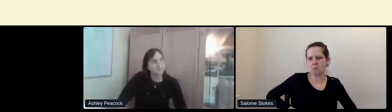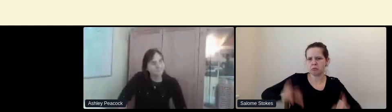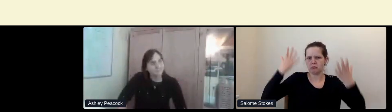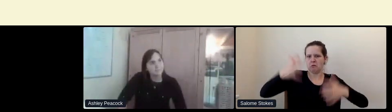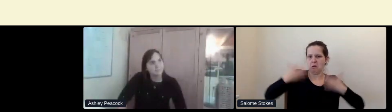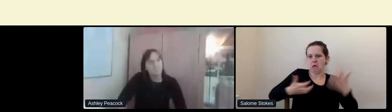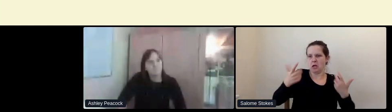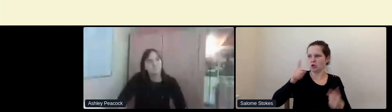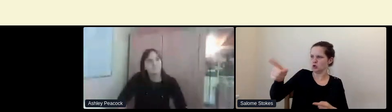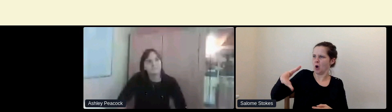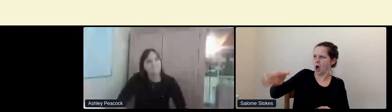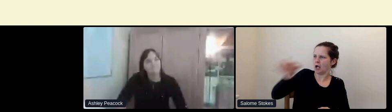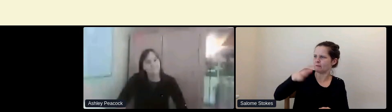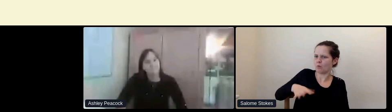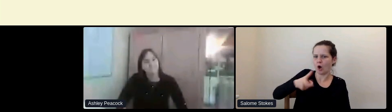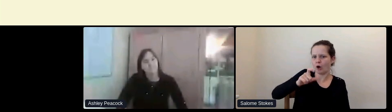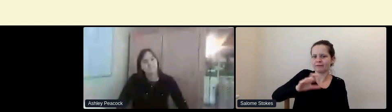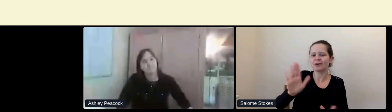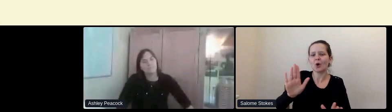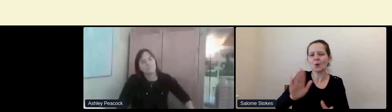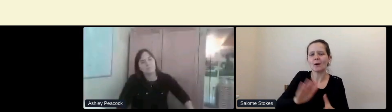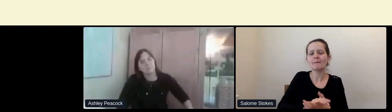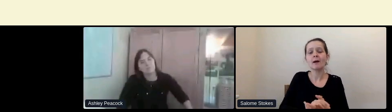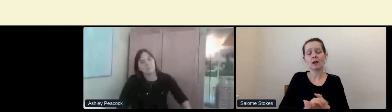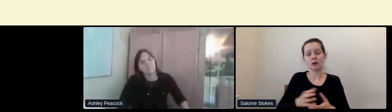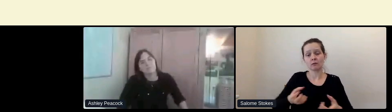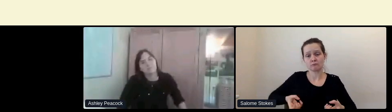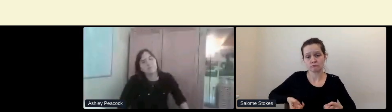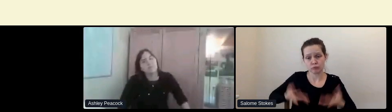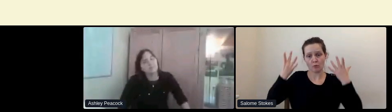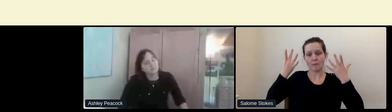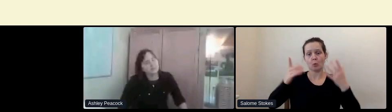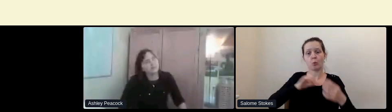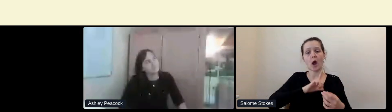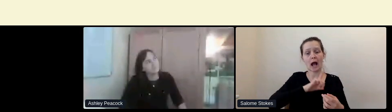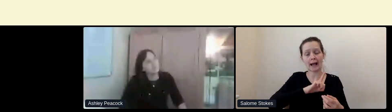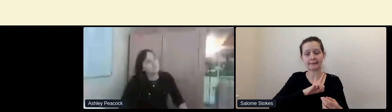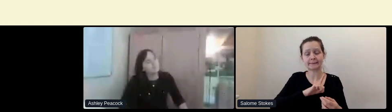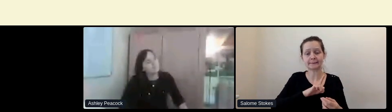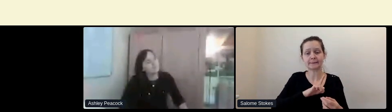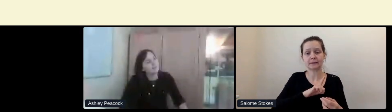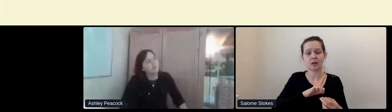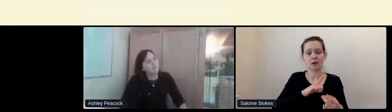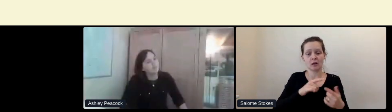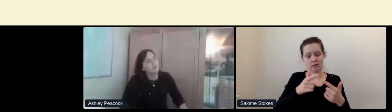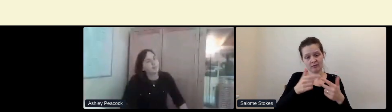coffee, I had a meltdown because of the chaos of the day and the cup of coffee was the last straw.